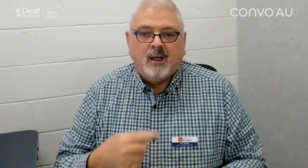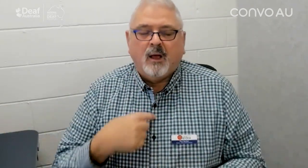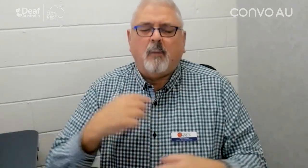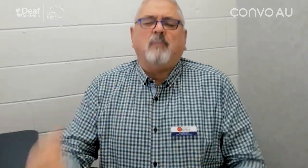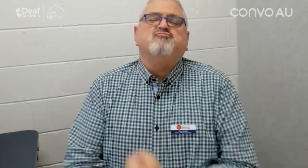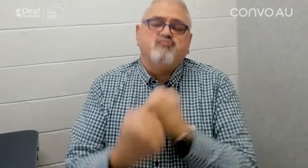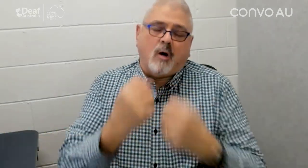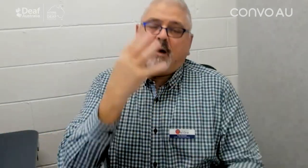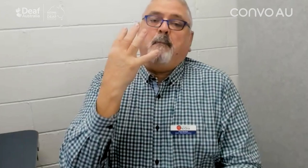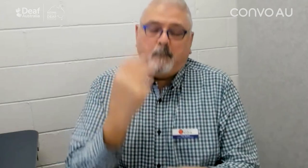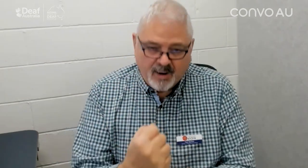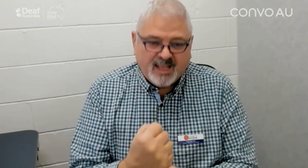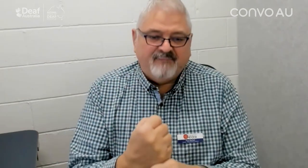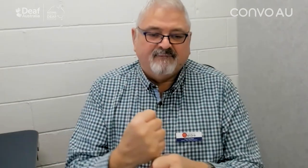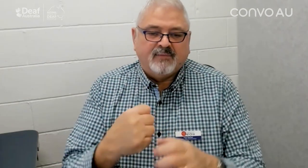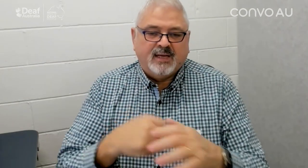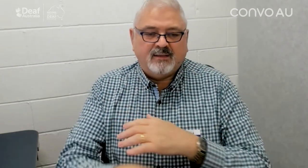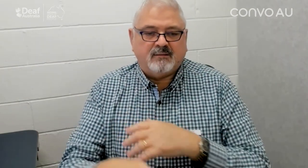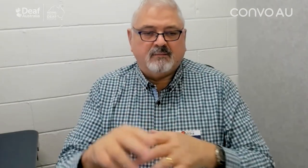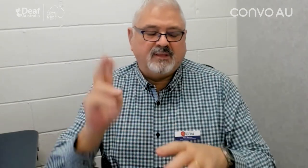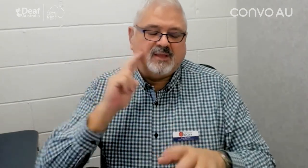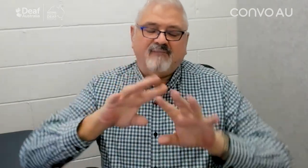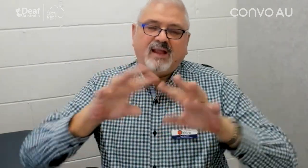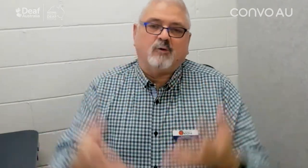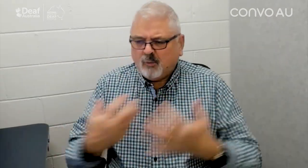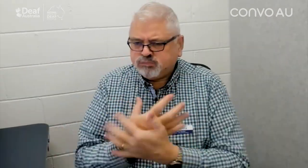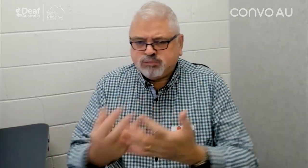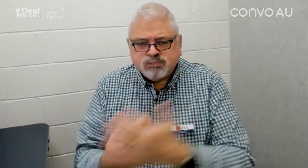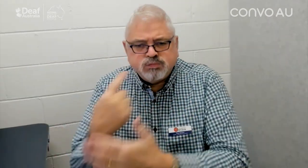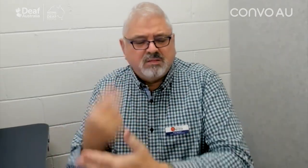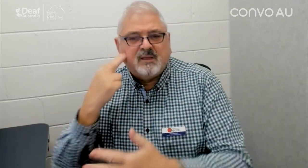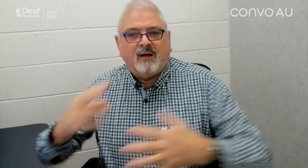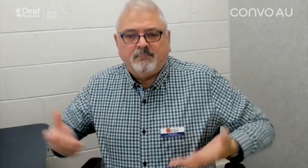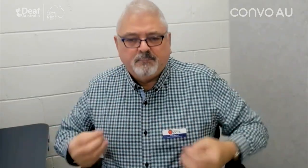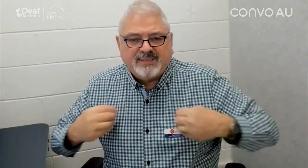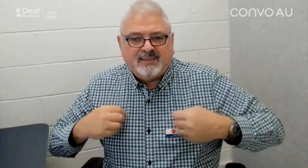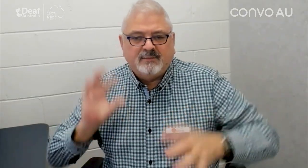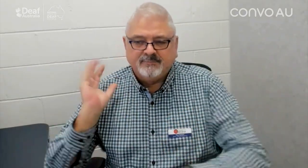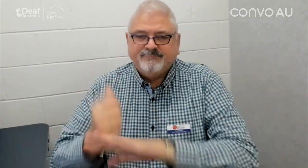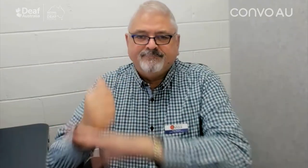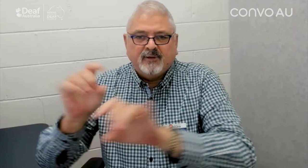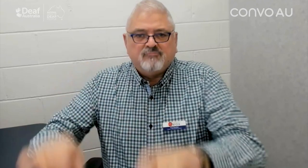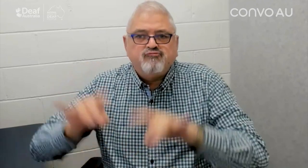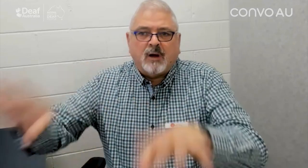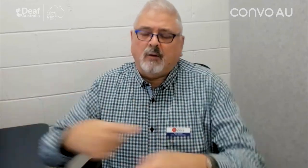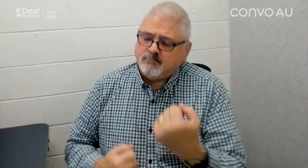I strongly believe in a Deaf ecosystem, which means as more Deaf owned businesses are established,